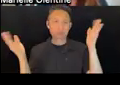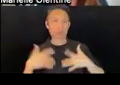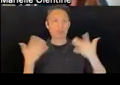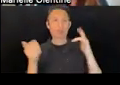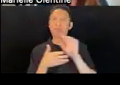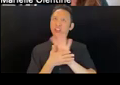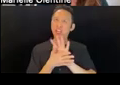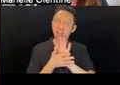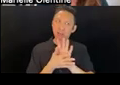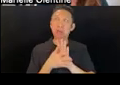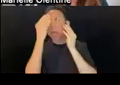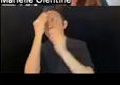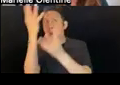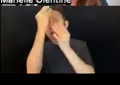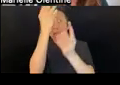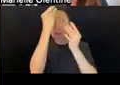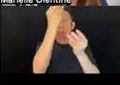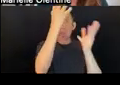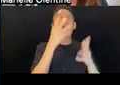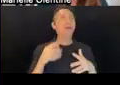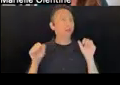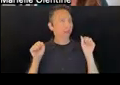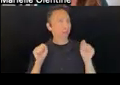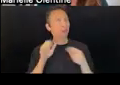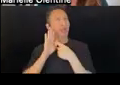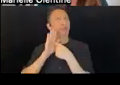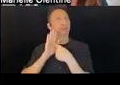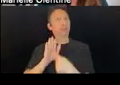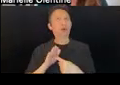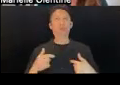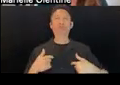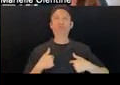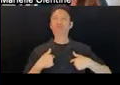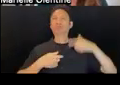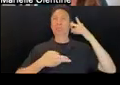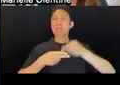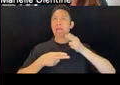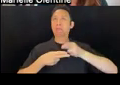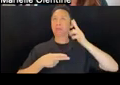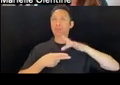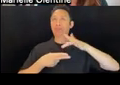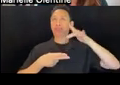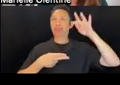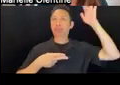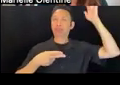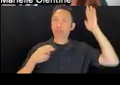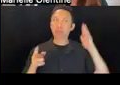to make money off of your festival appearances, you can propose yourself as a panelist or speaker for